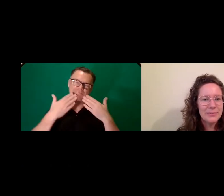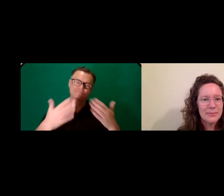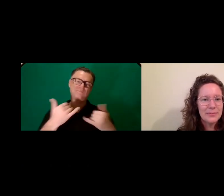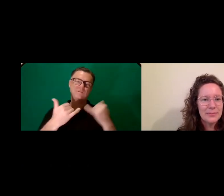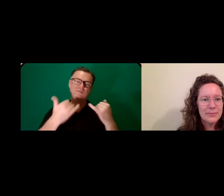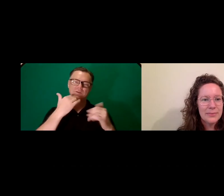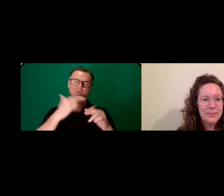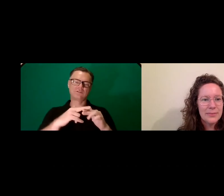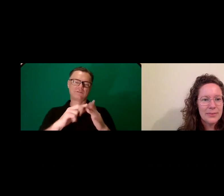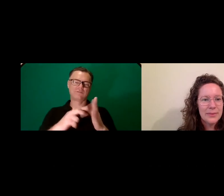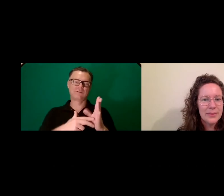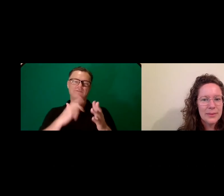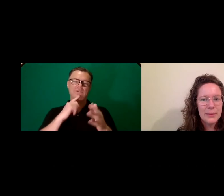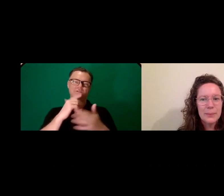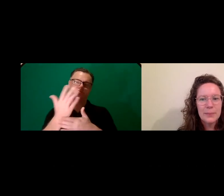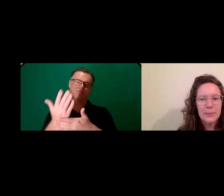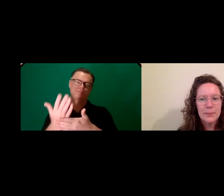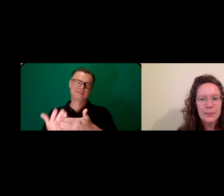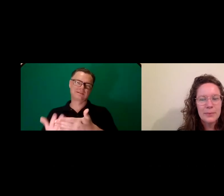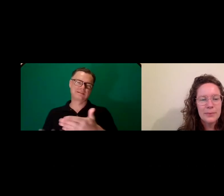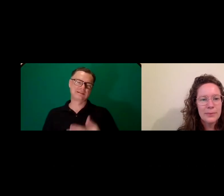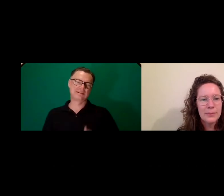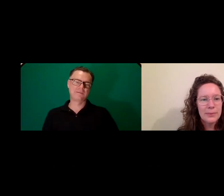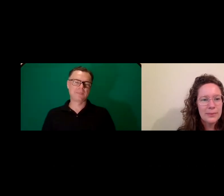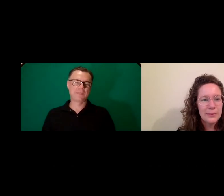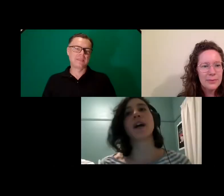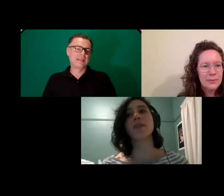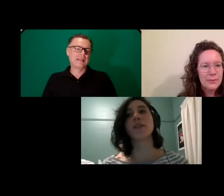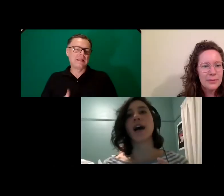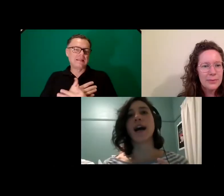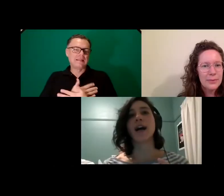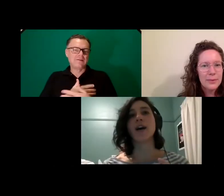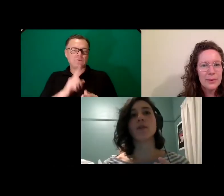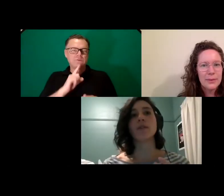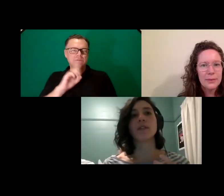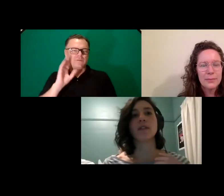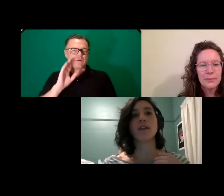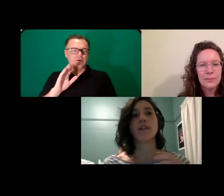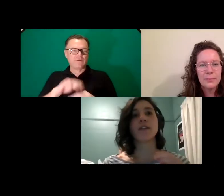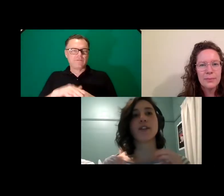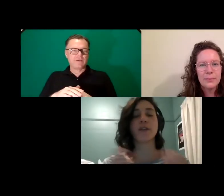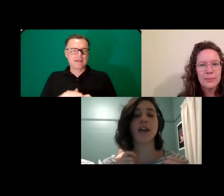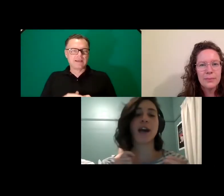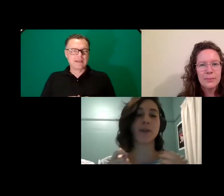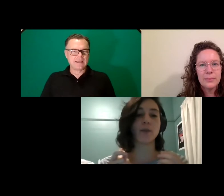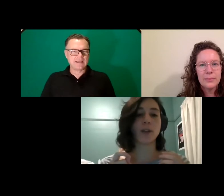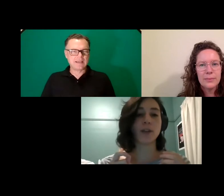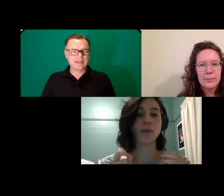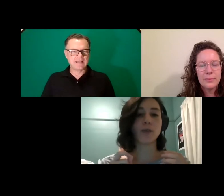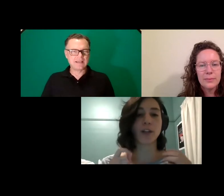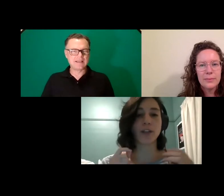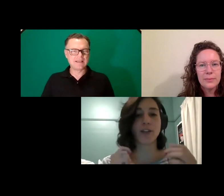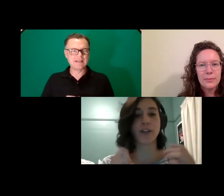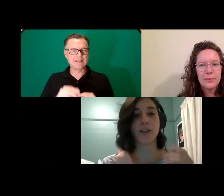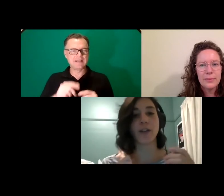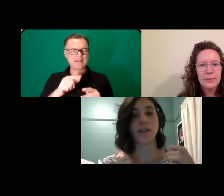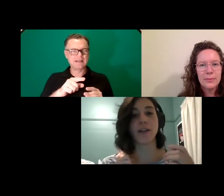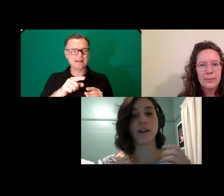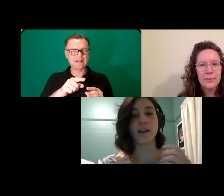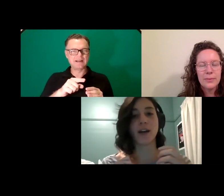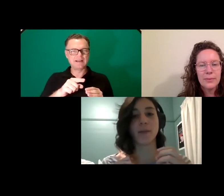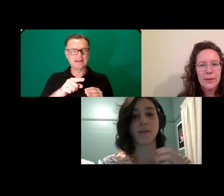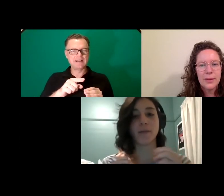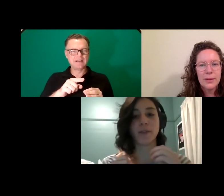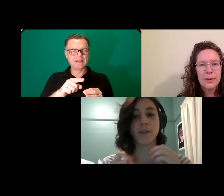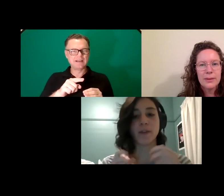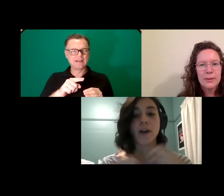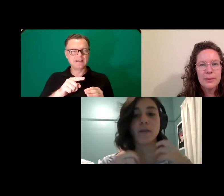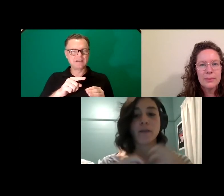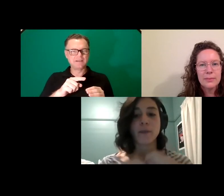your story and I loved what you said about how the shift happened when you started considering